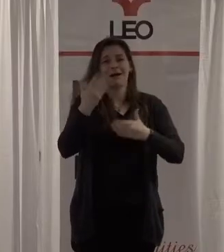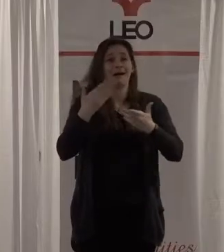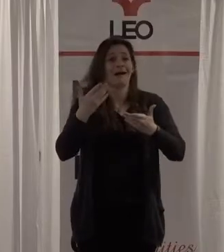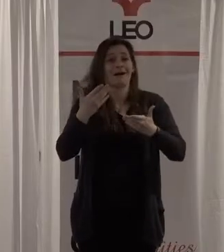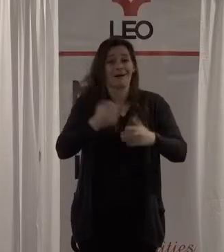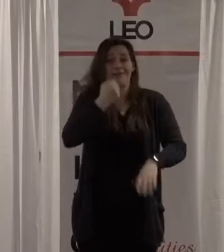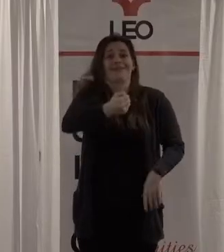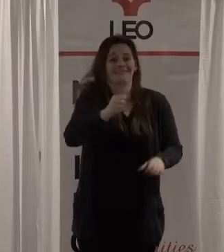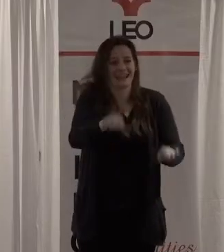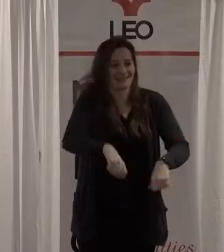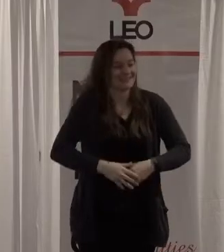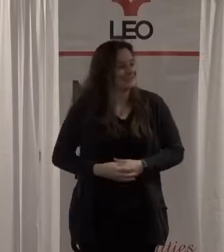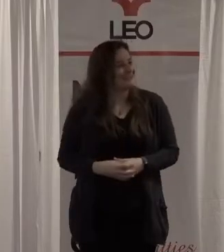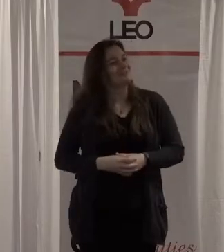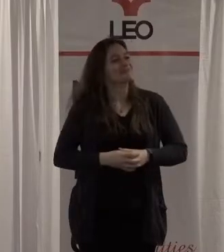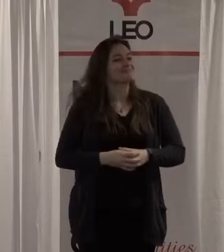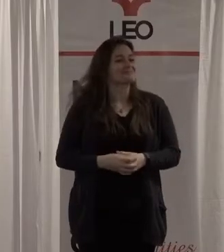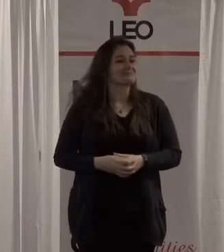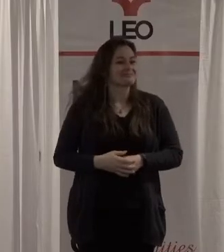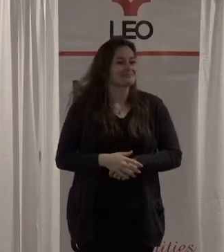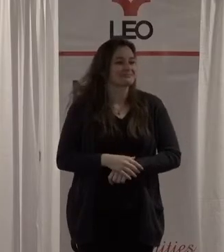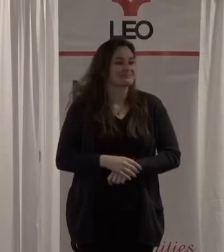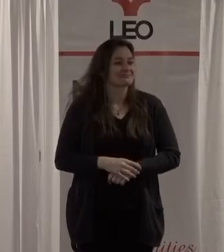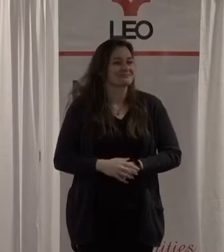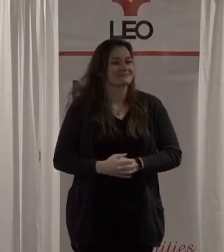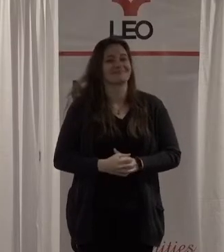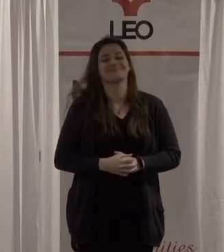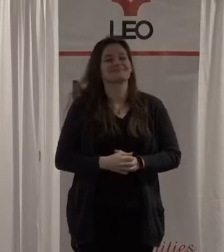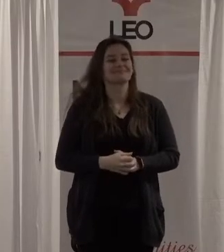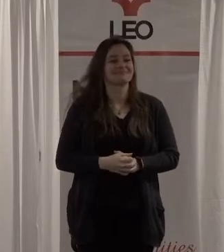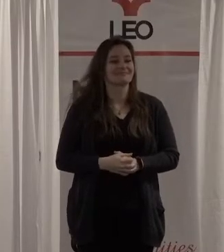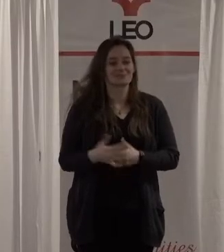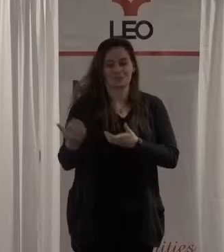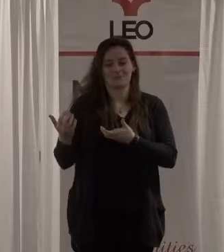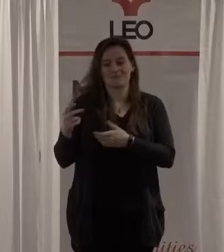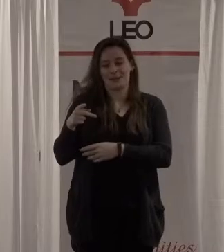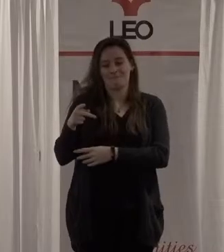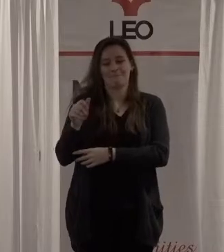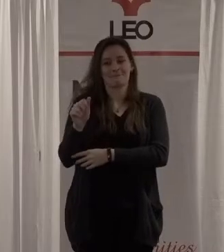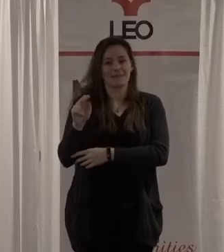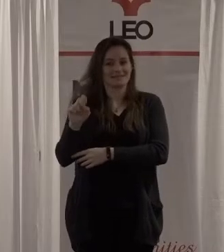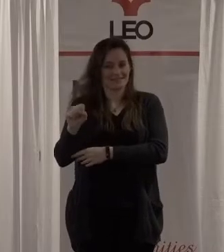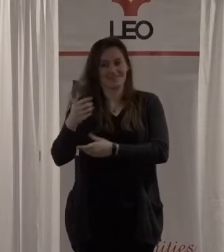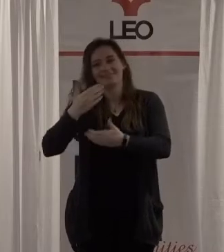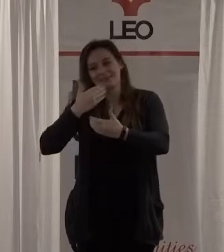SO I WANT TO THANK YOU TO THE PARTNERSHIP FOR ACCESS AWARENESS NOVA SCOTIA FOR THEIR ROLE IN PROMOTING